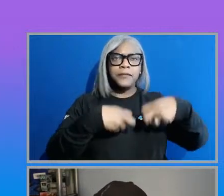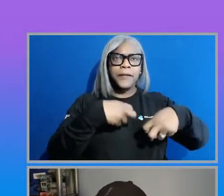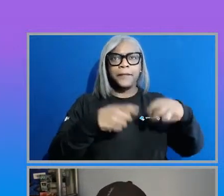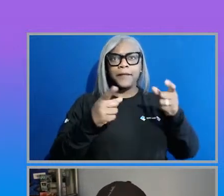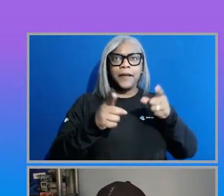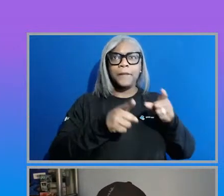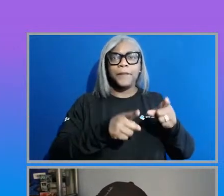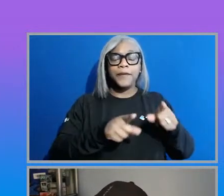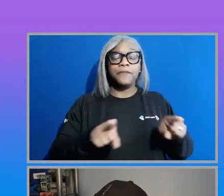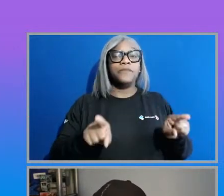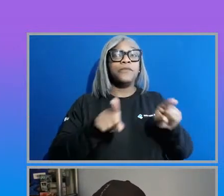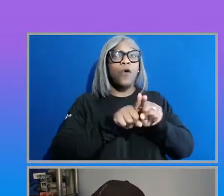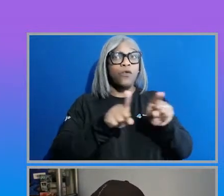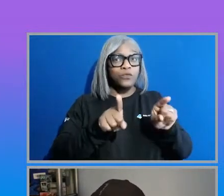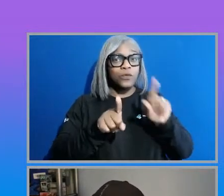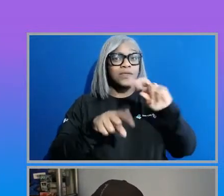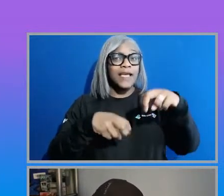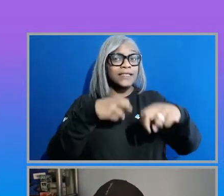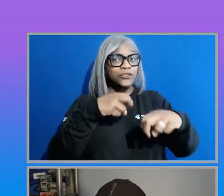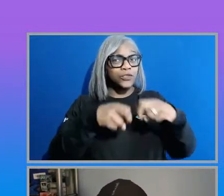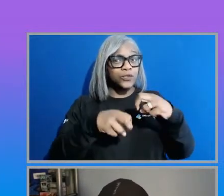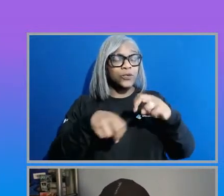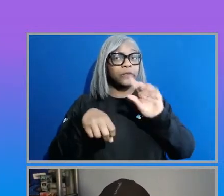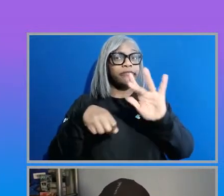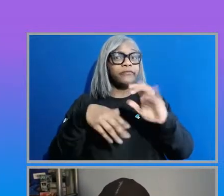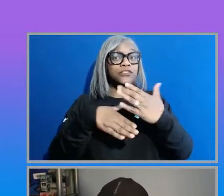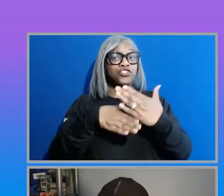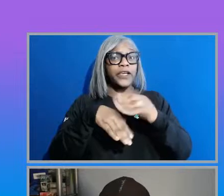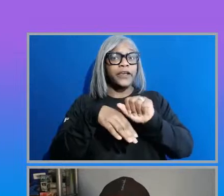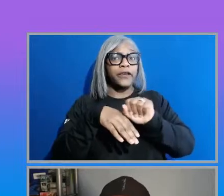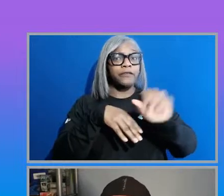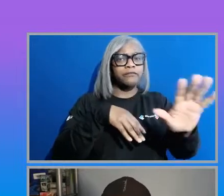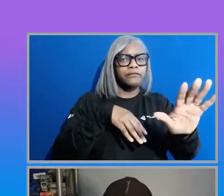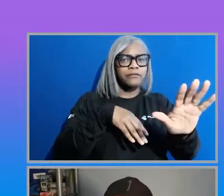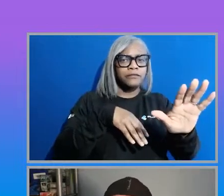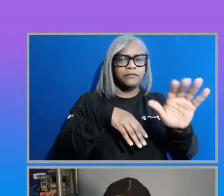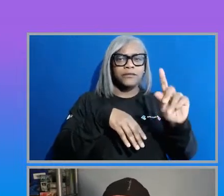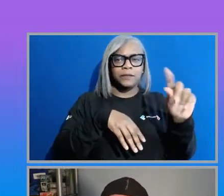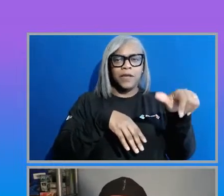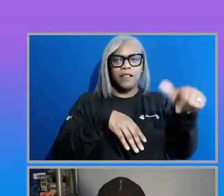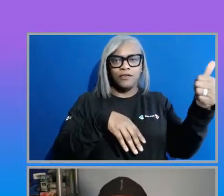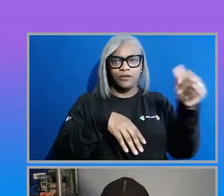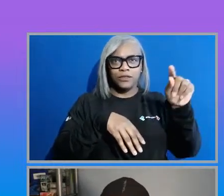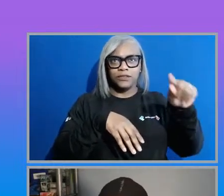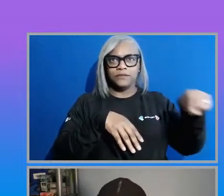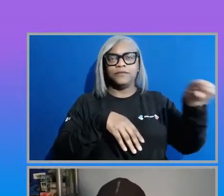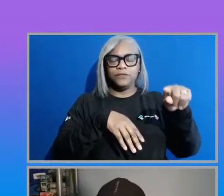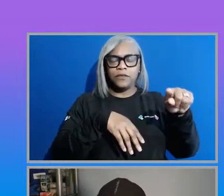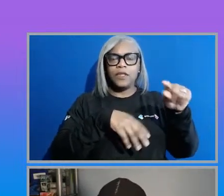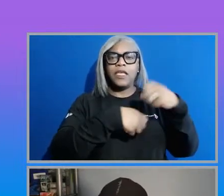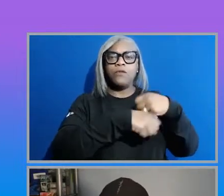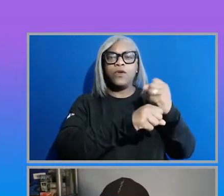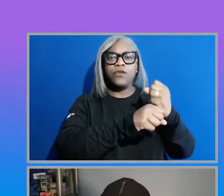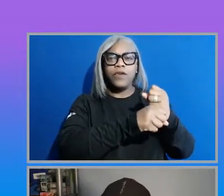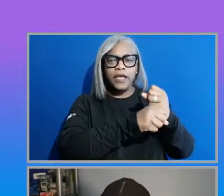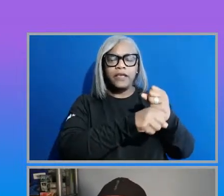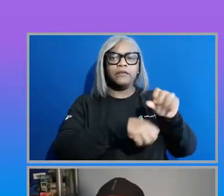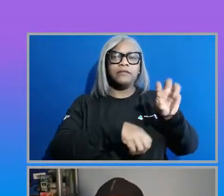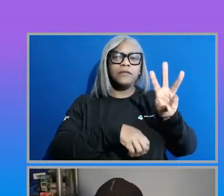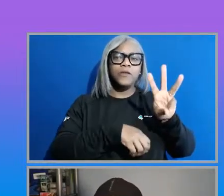also share the issue so I can click share issue. And what that's going to do is it's going